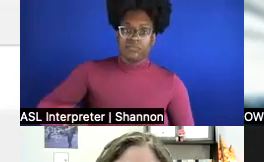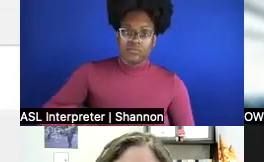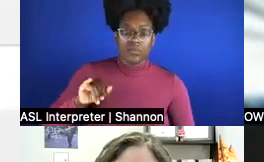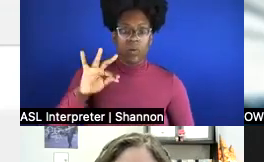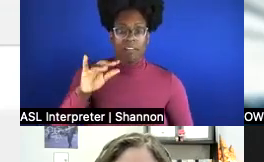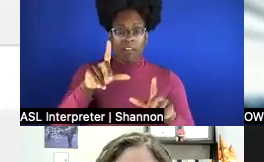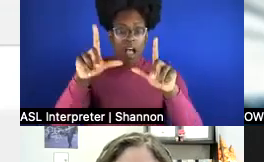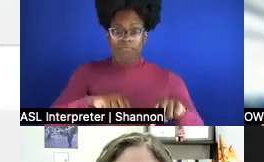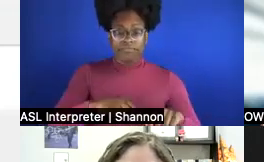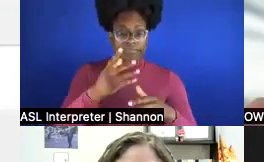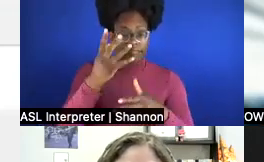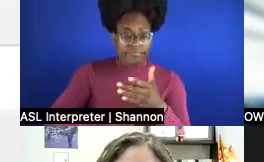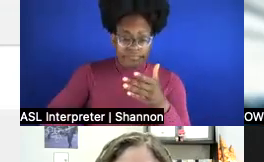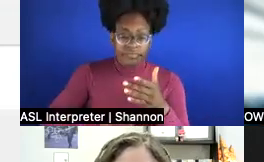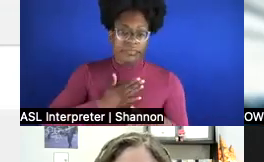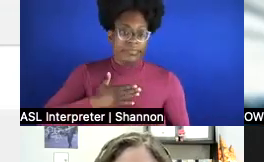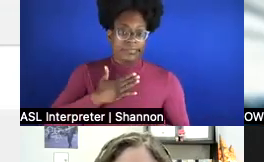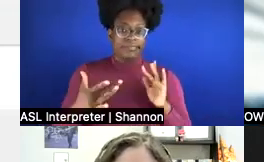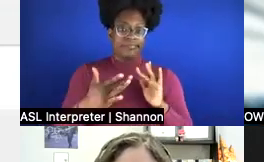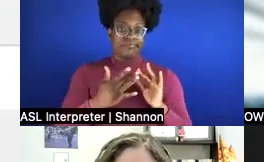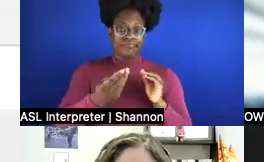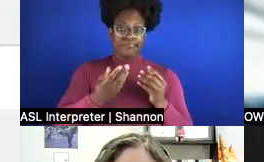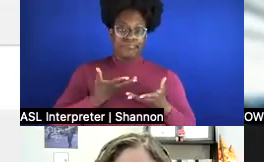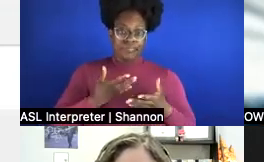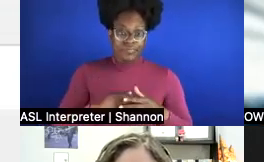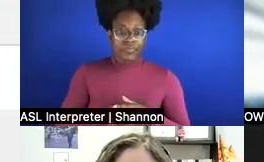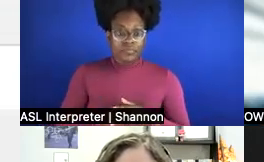we are recording: you should have heard a little warning about that already. If at any time, again,